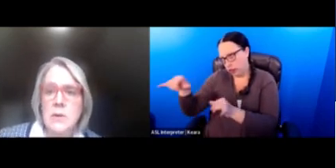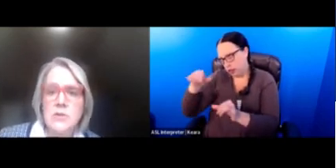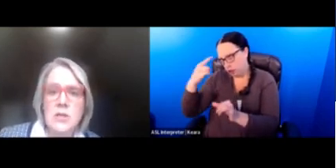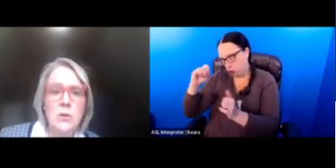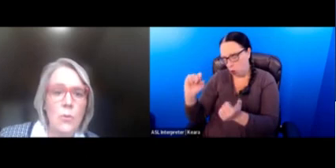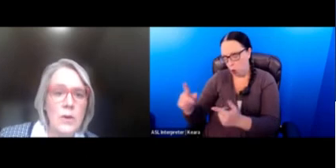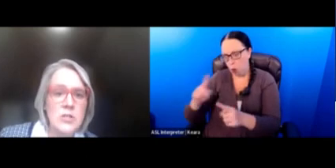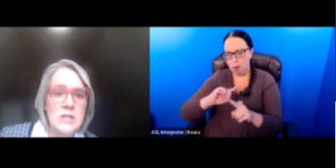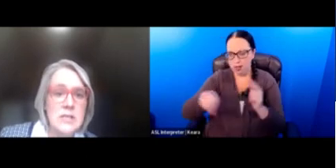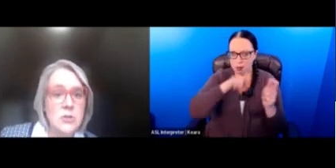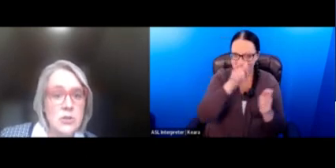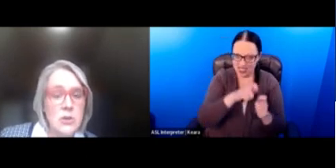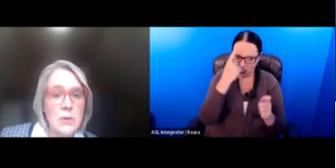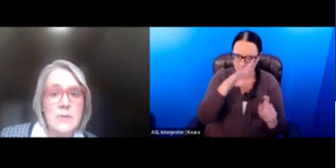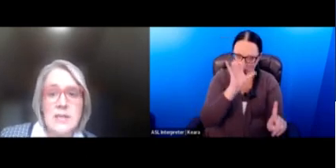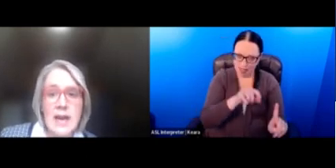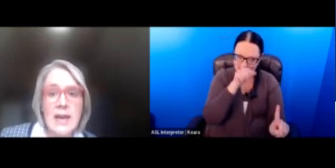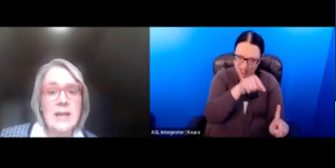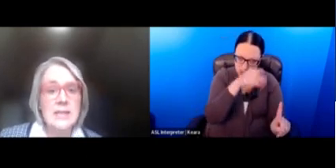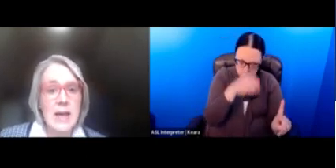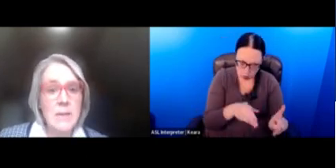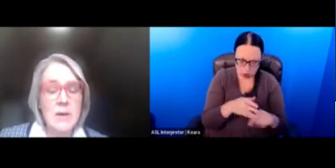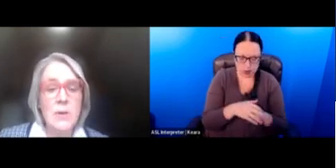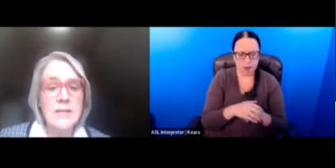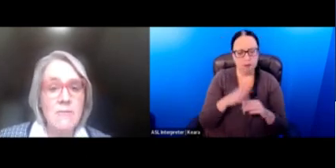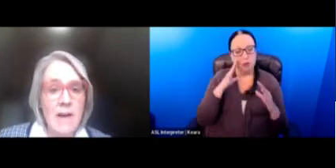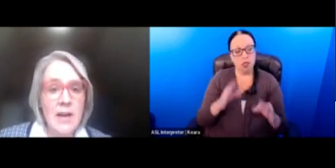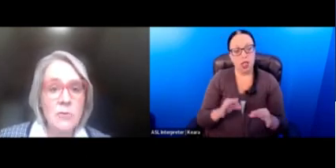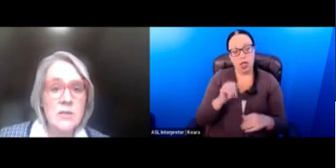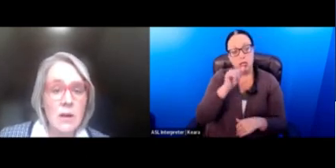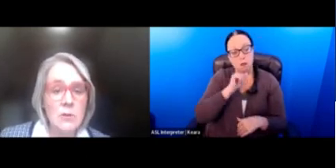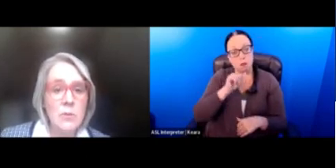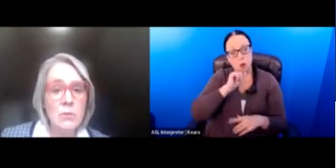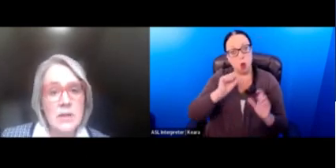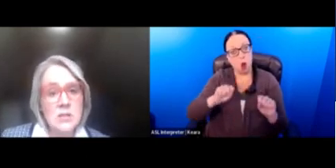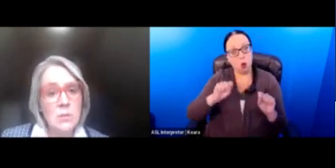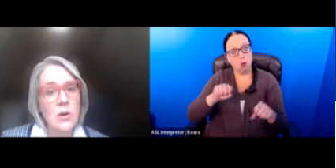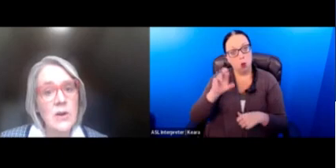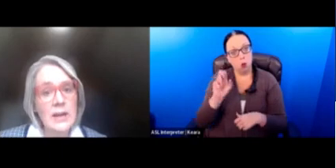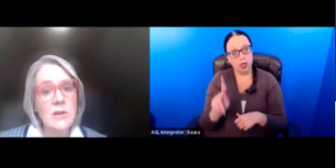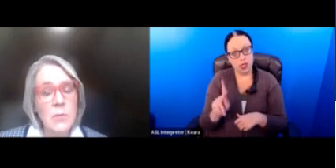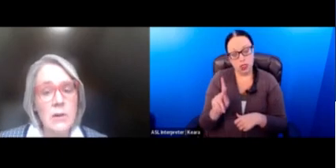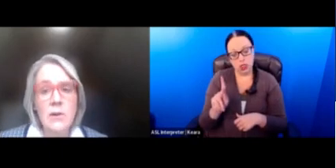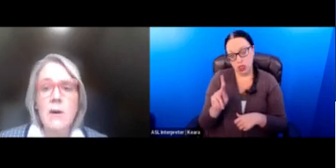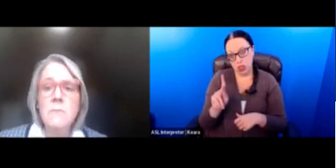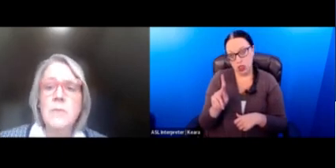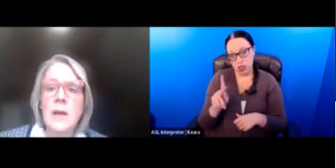and accept and we defined what tolerable risks are in our protocol. And then developing a